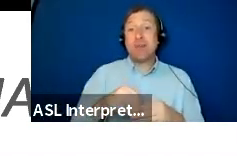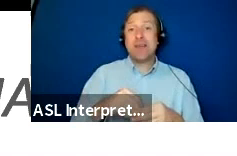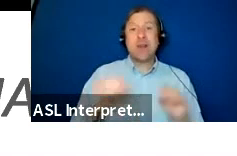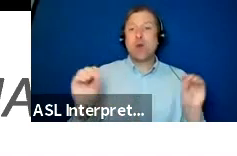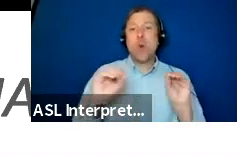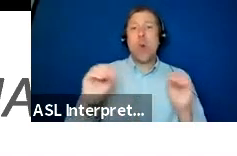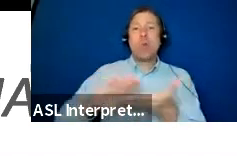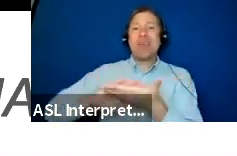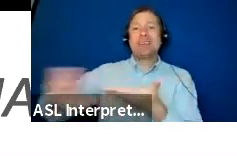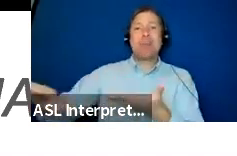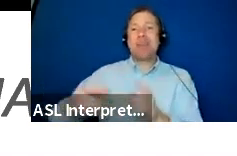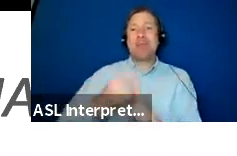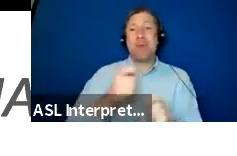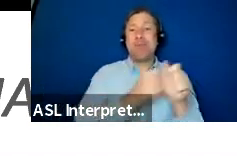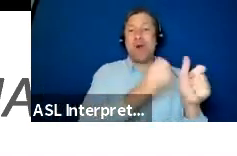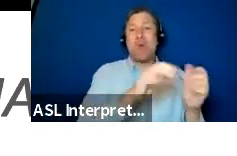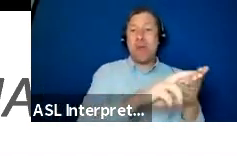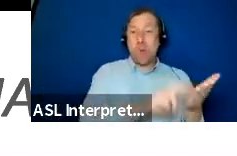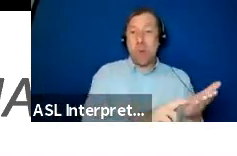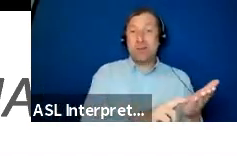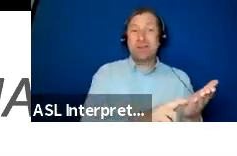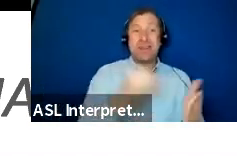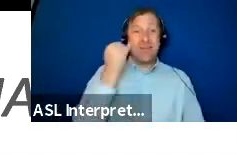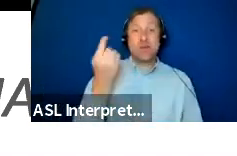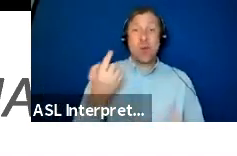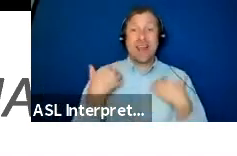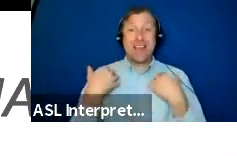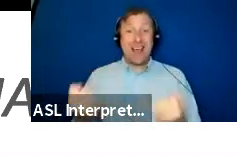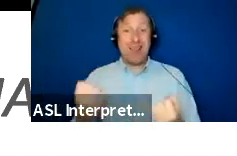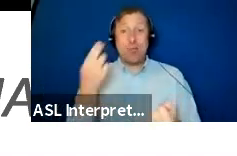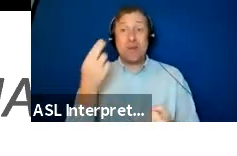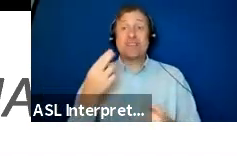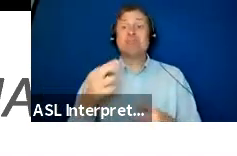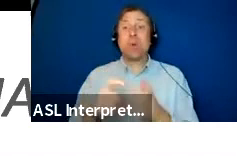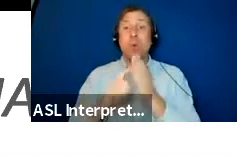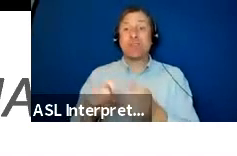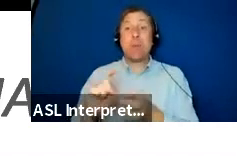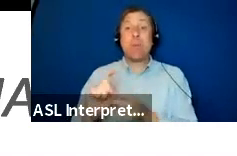in a blanket way from protocols. If someone has a health condition that requires a modification, there'll be a modification.